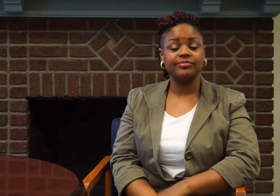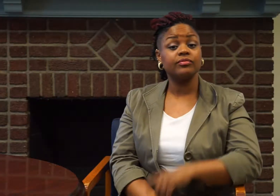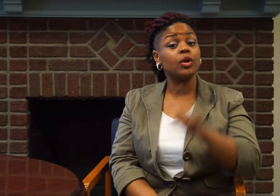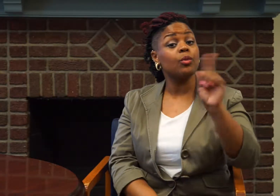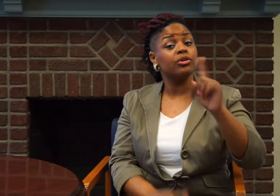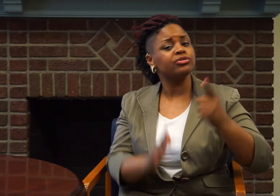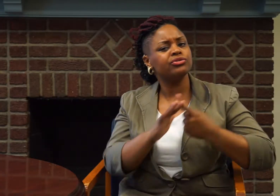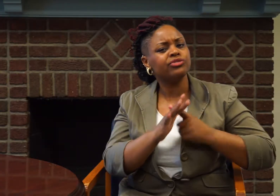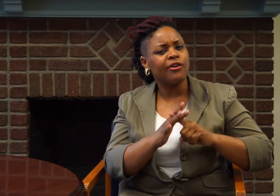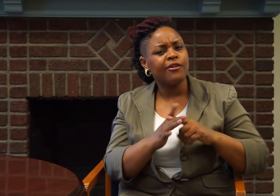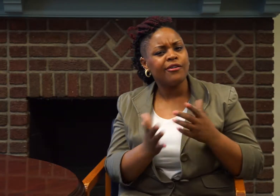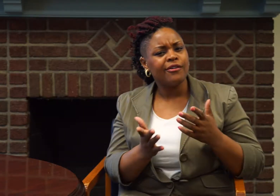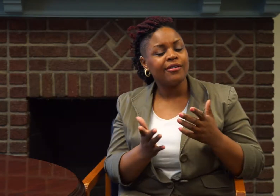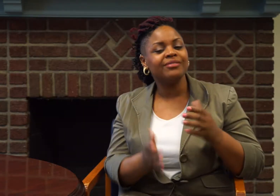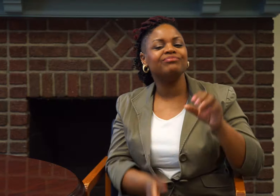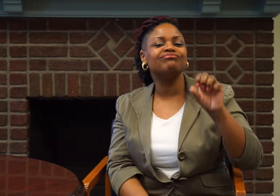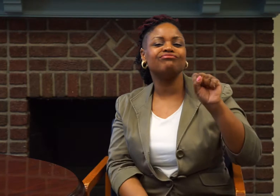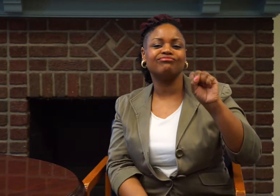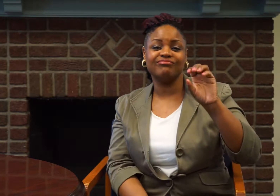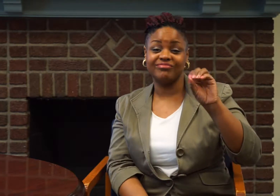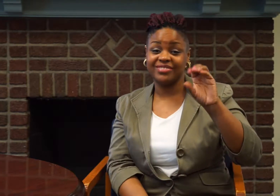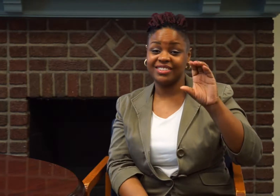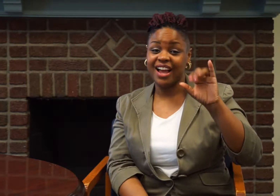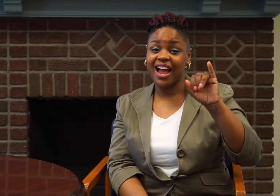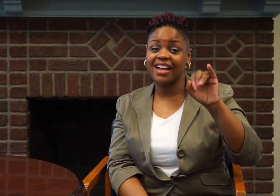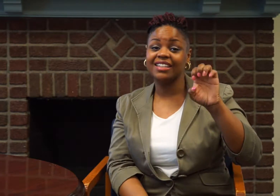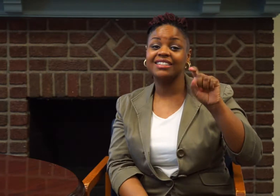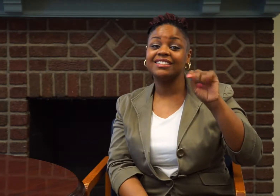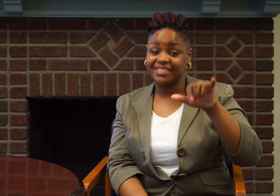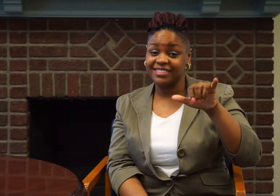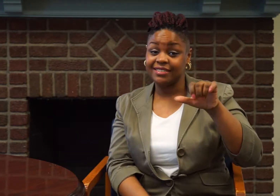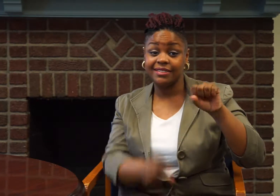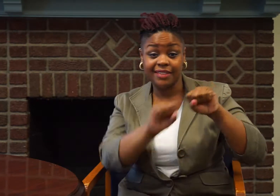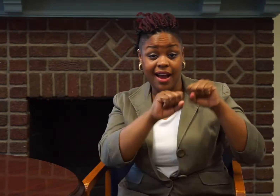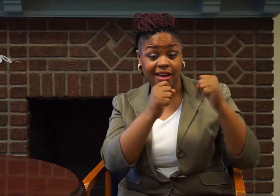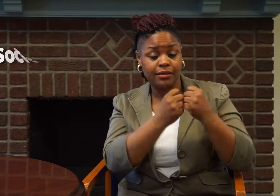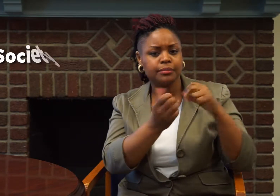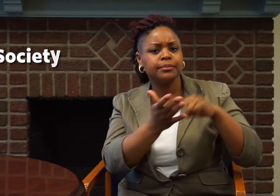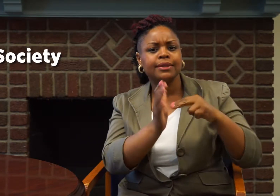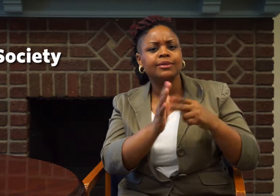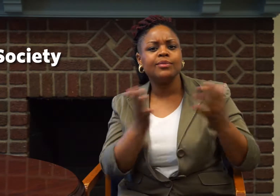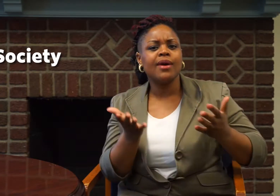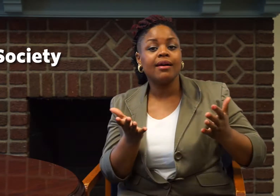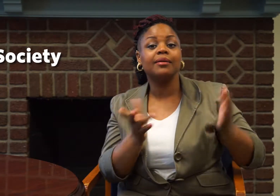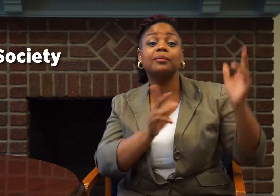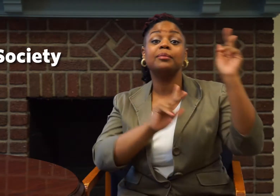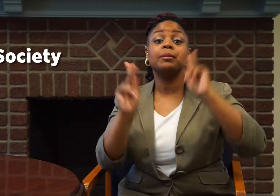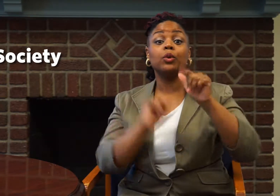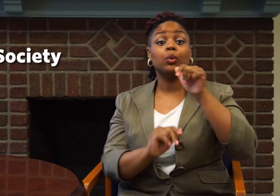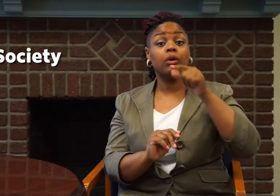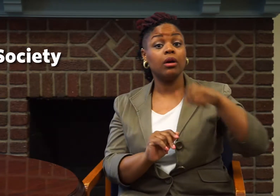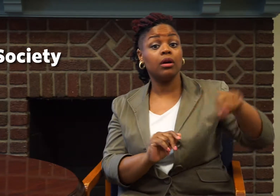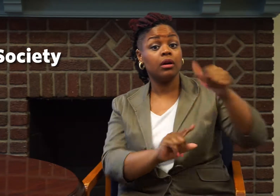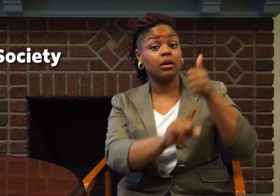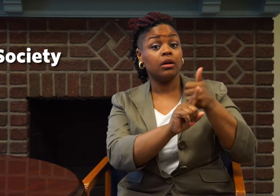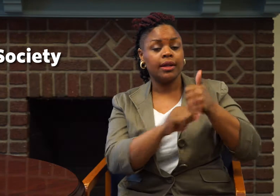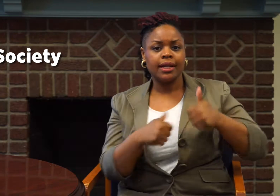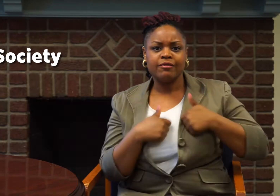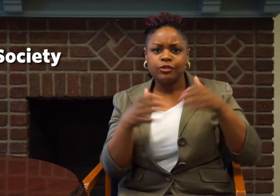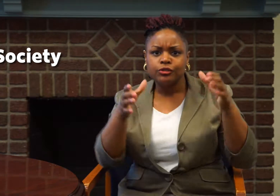Where does it all begin? Society. And by society we mean people who live together,